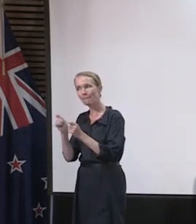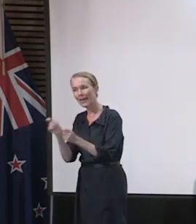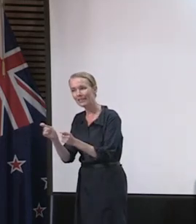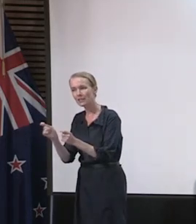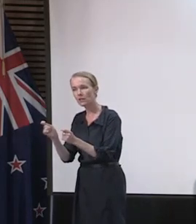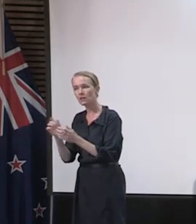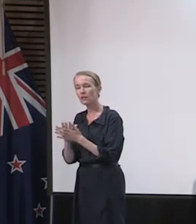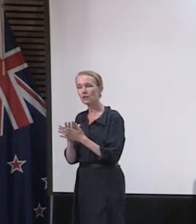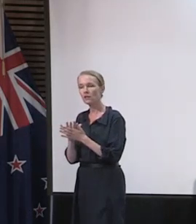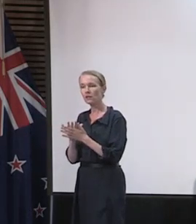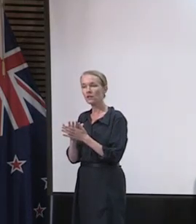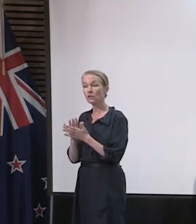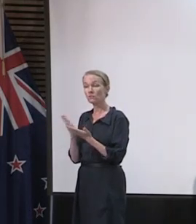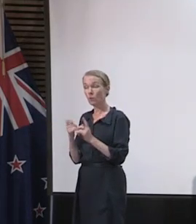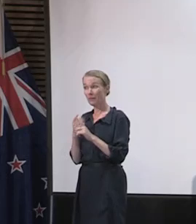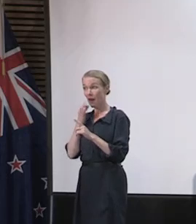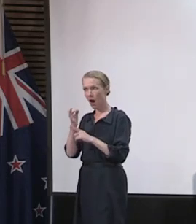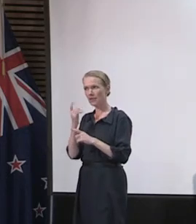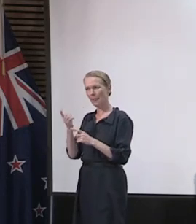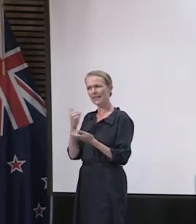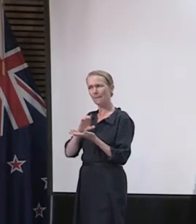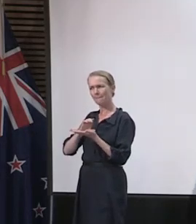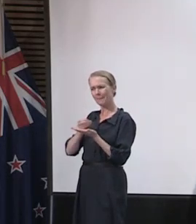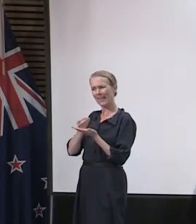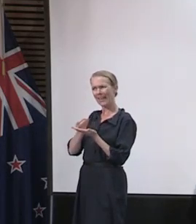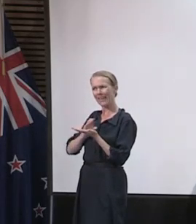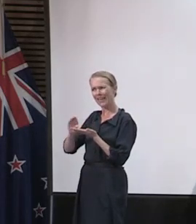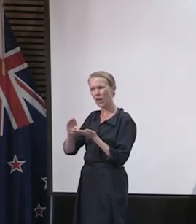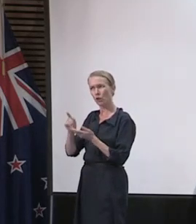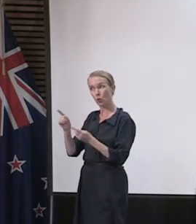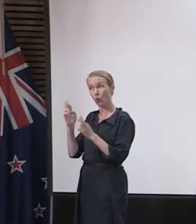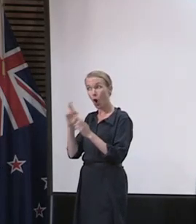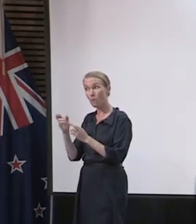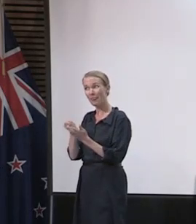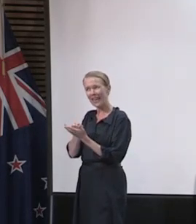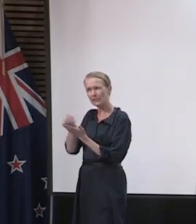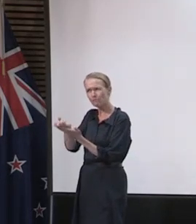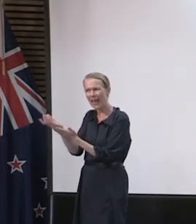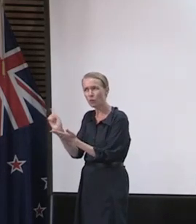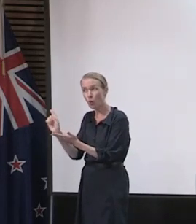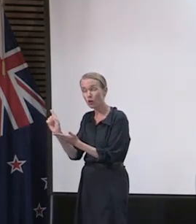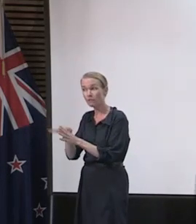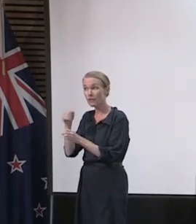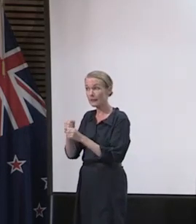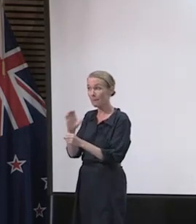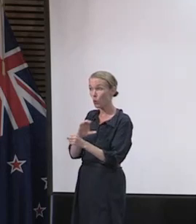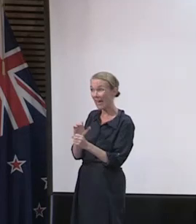deficits? Sorry, can you repeat the first part of your question? What do you see